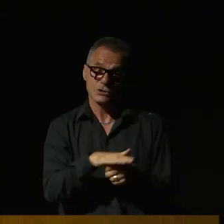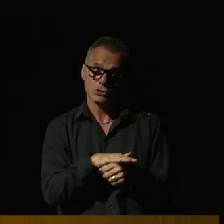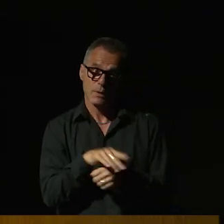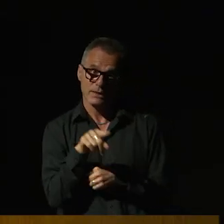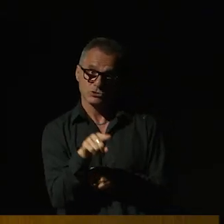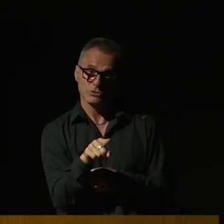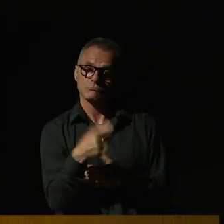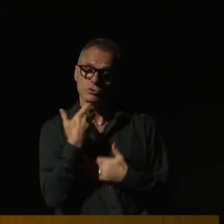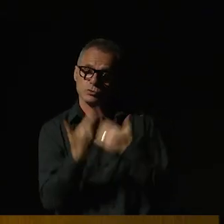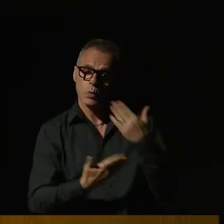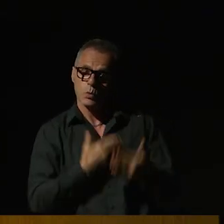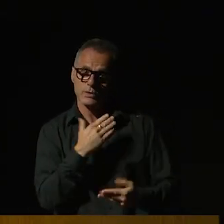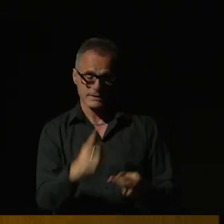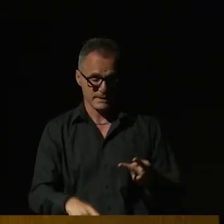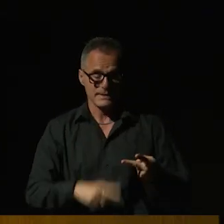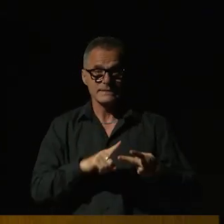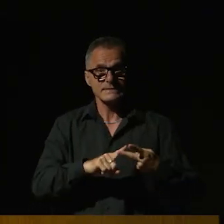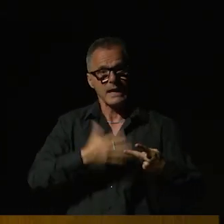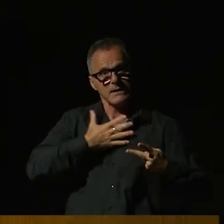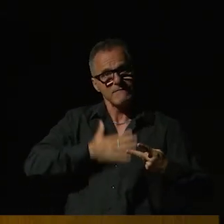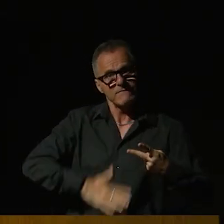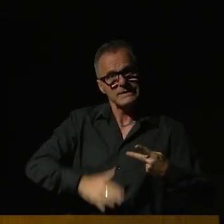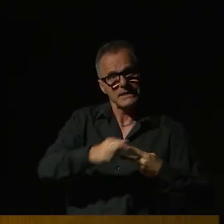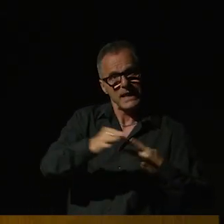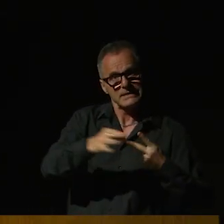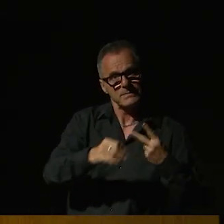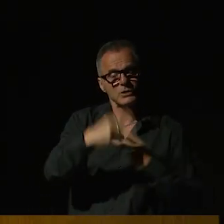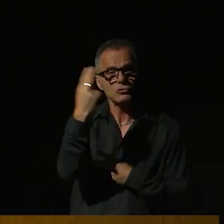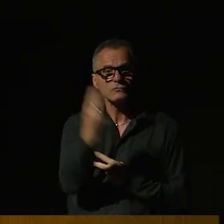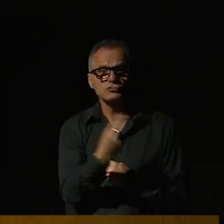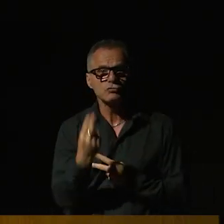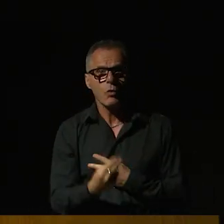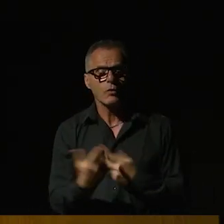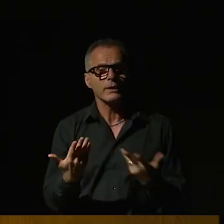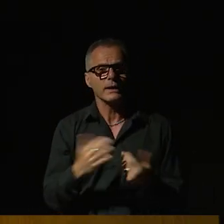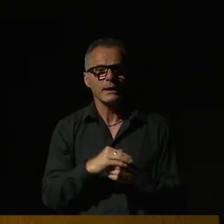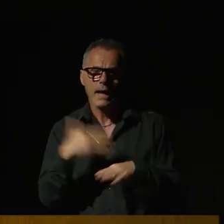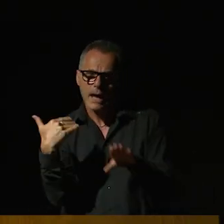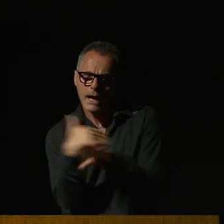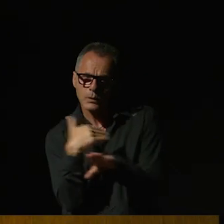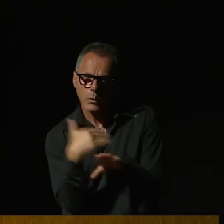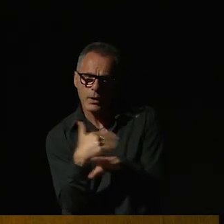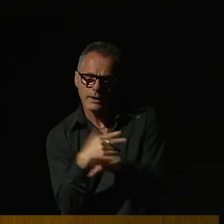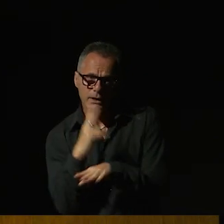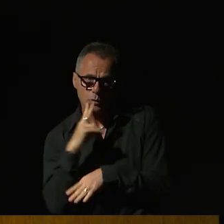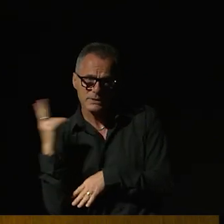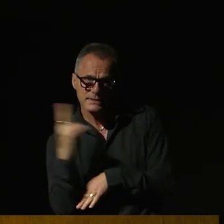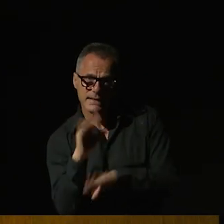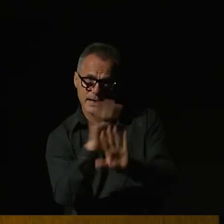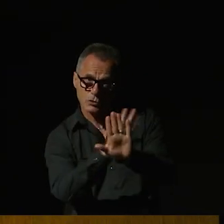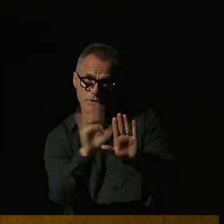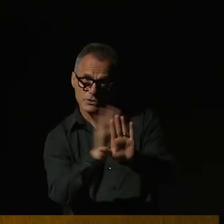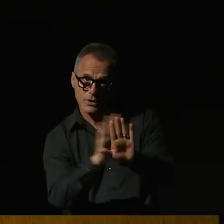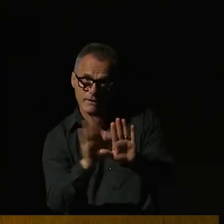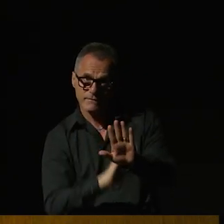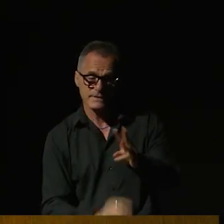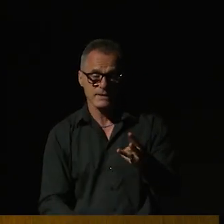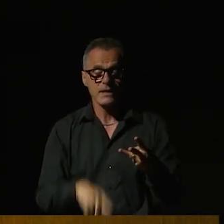Second, the physical aspect of drawing and employing them as working tools and we can see that on the surface. And three, third,